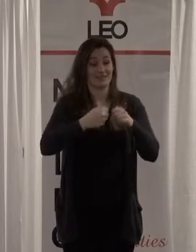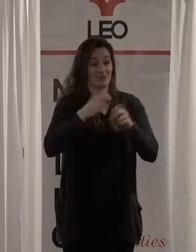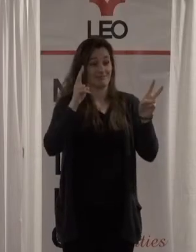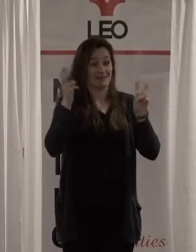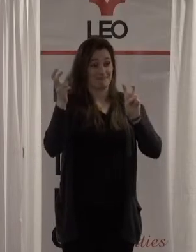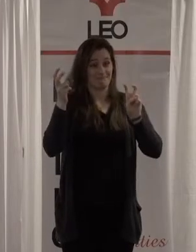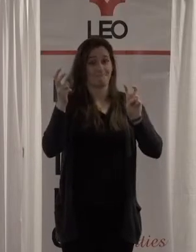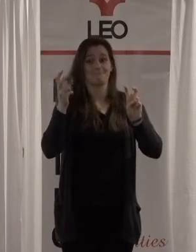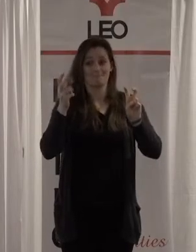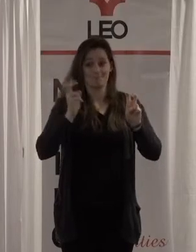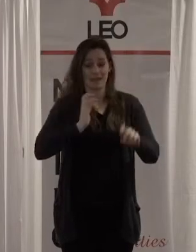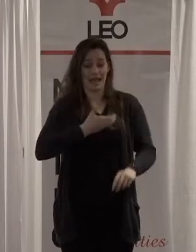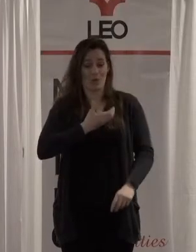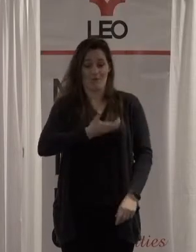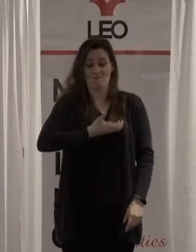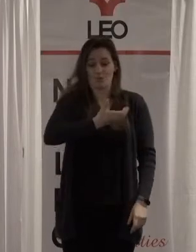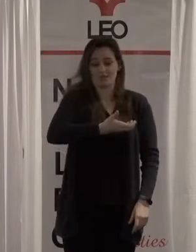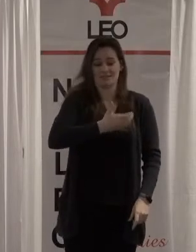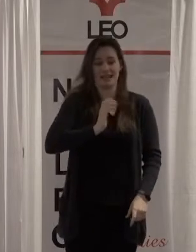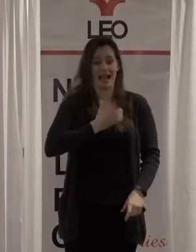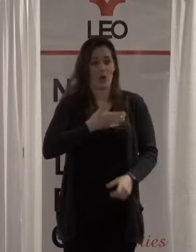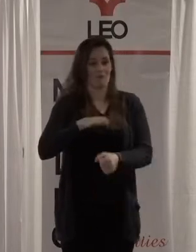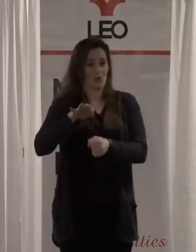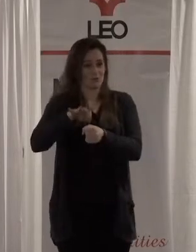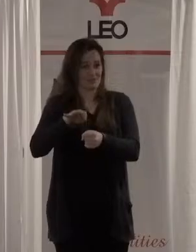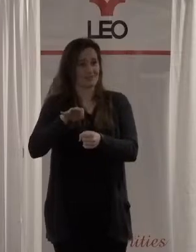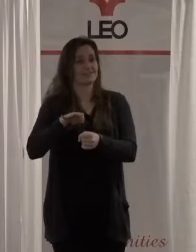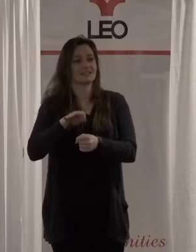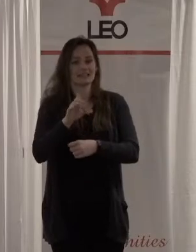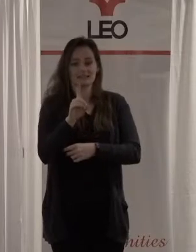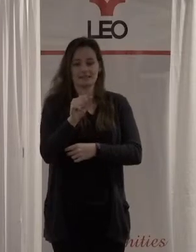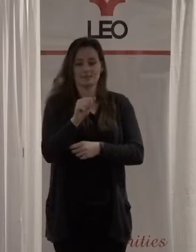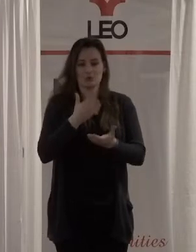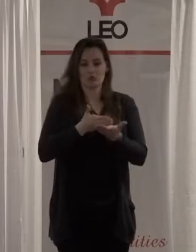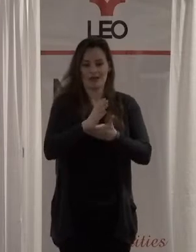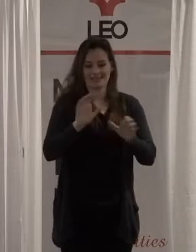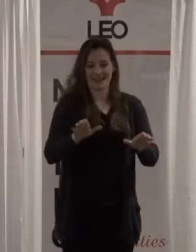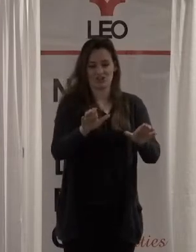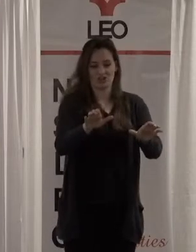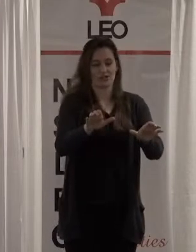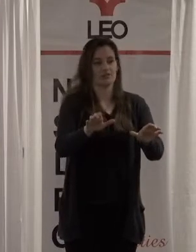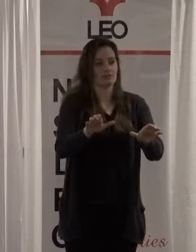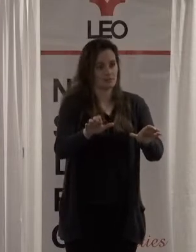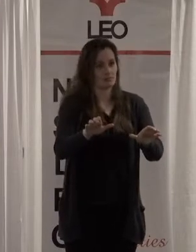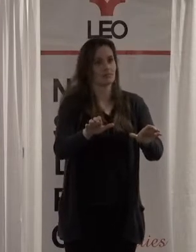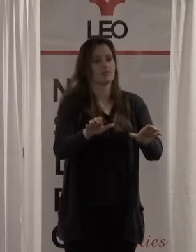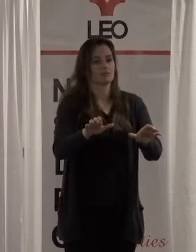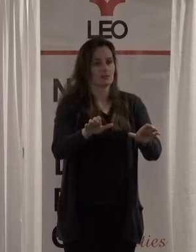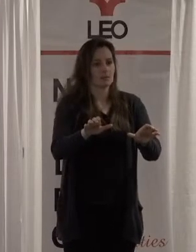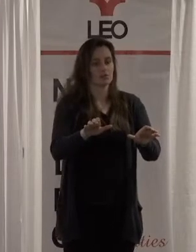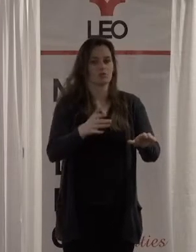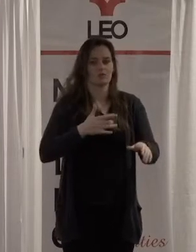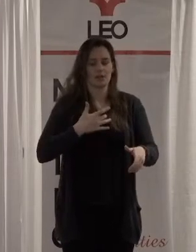OUR VOICES, OUR VOTES DISABILITY RIGHTS IN ACTION REALLY DOES RESONATE WITH ME.